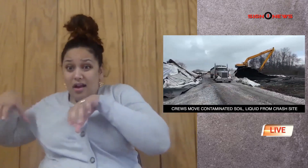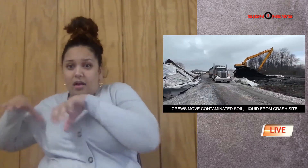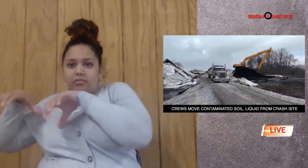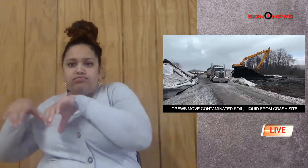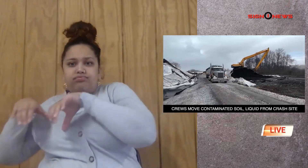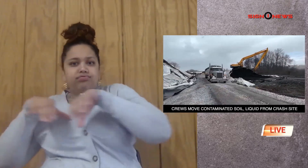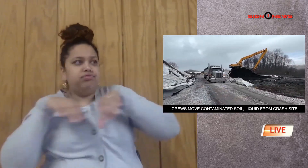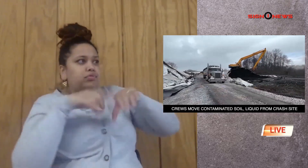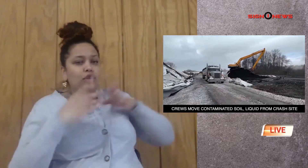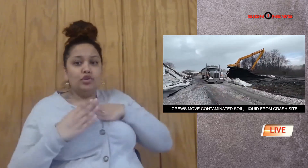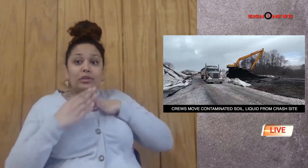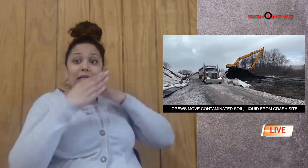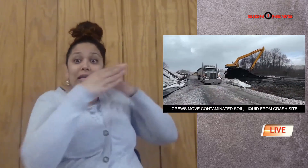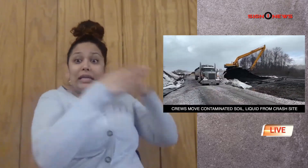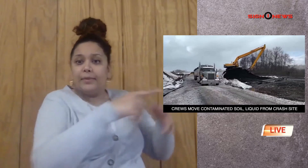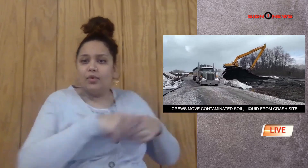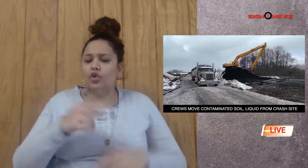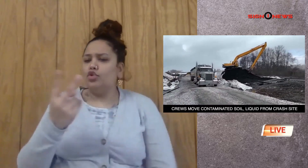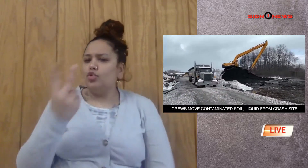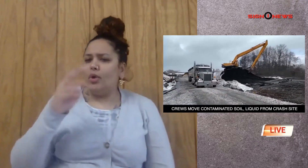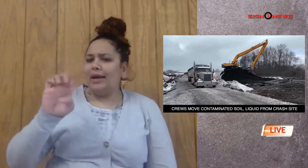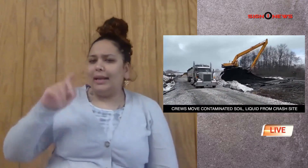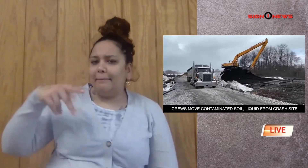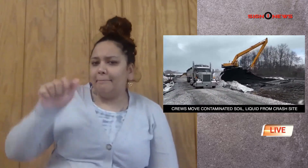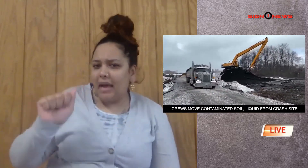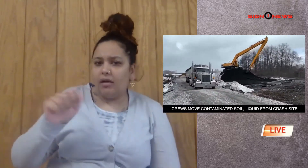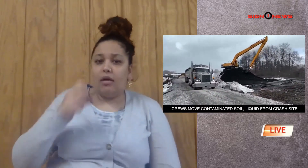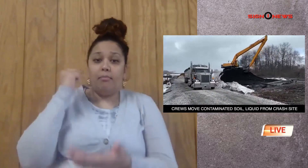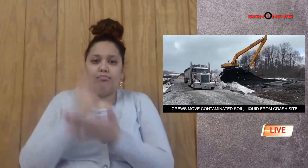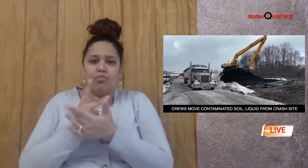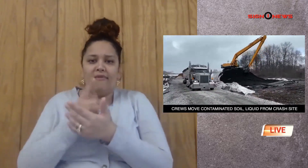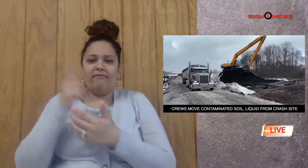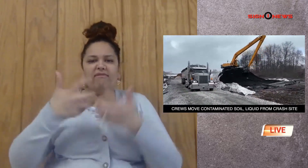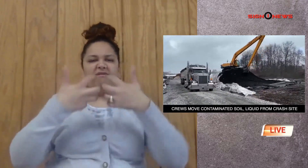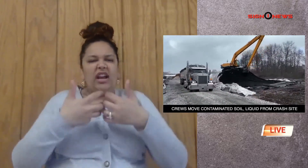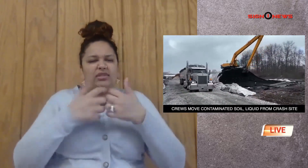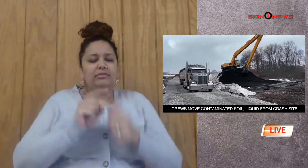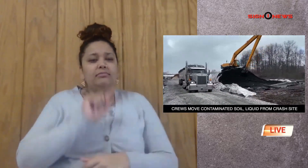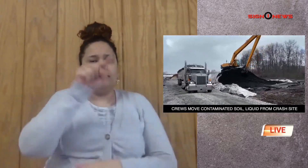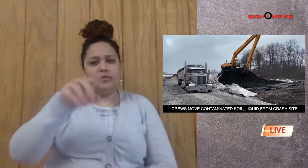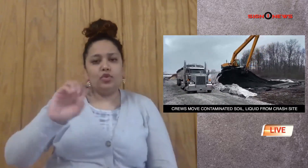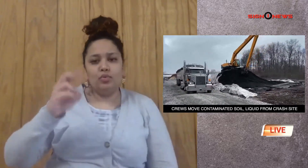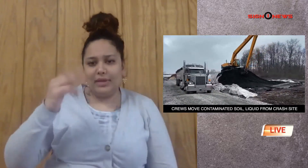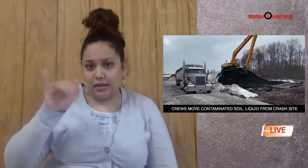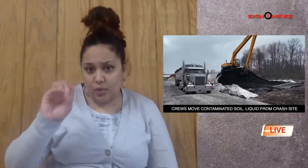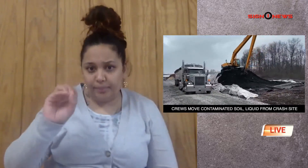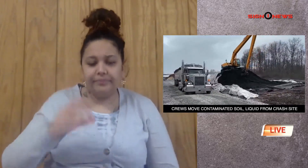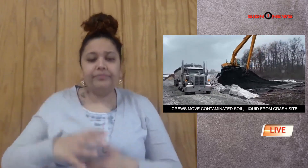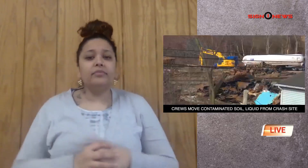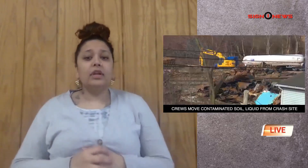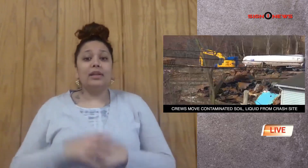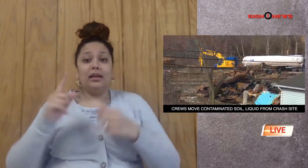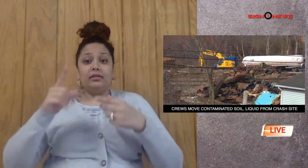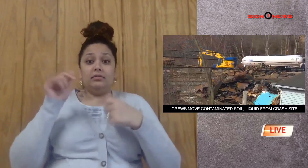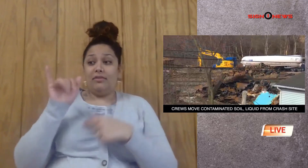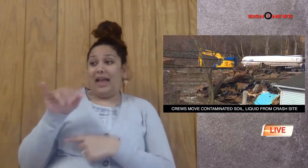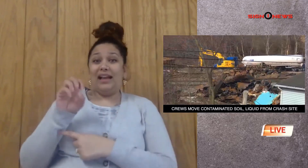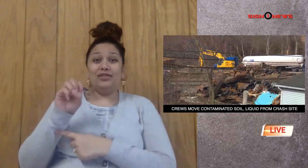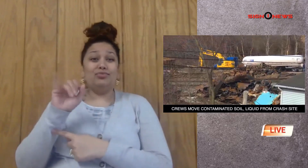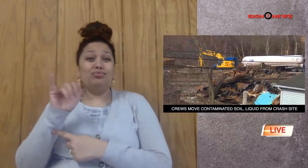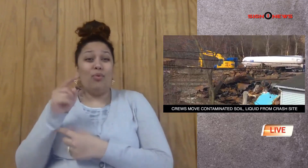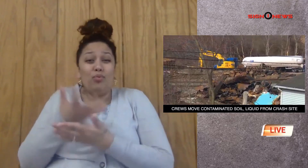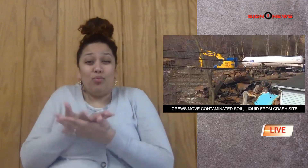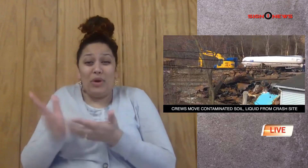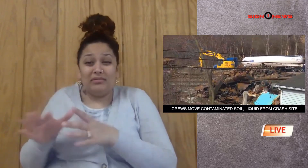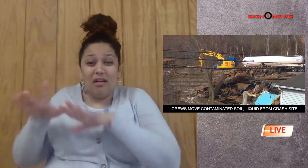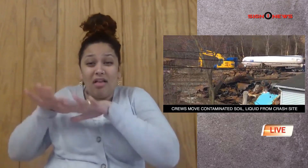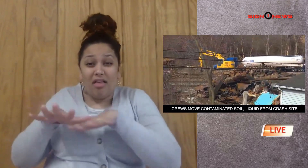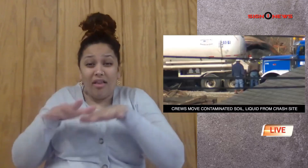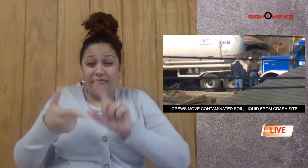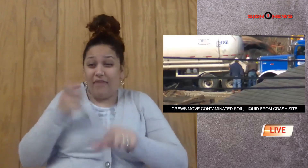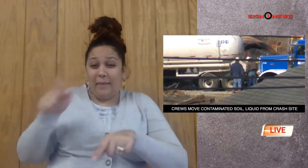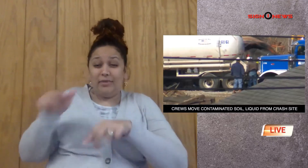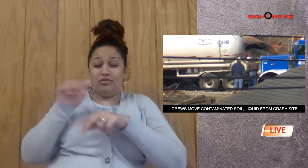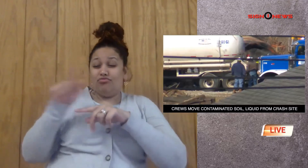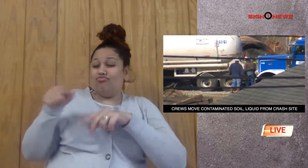are now being shipped to two EPA approved facilities in Ohio the solid waste from the